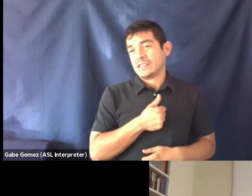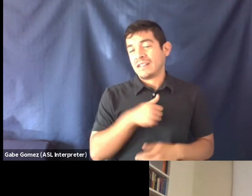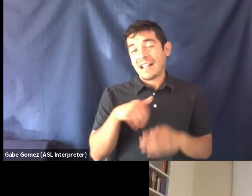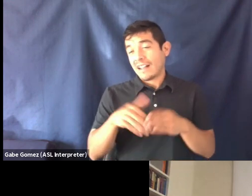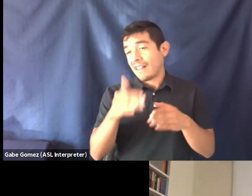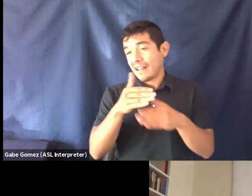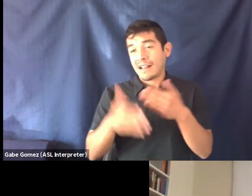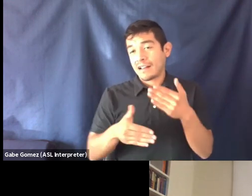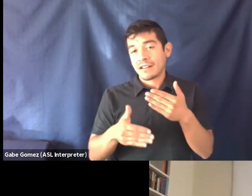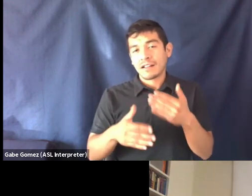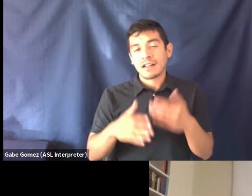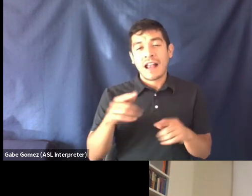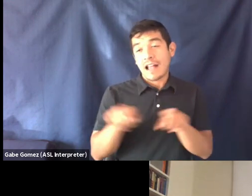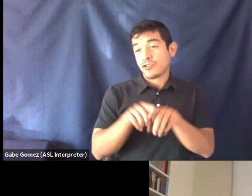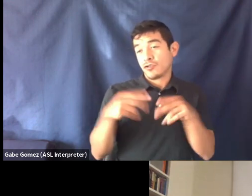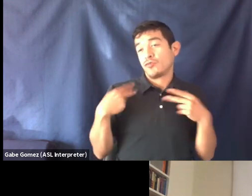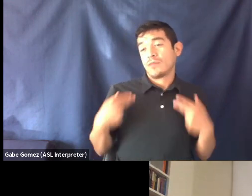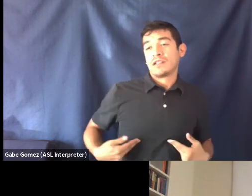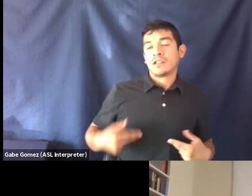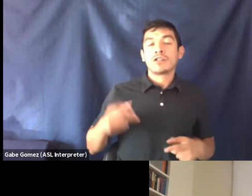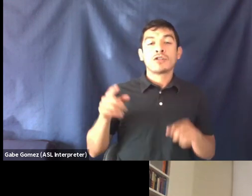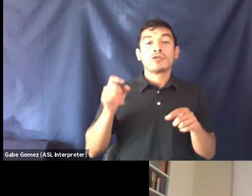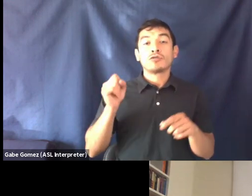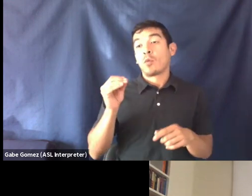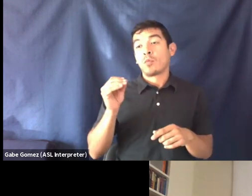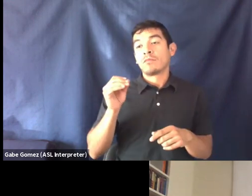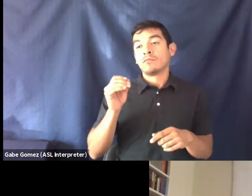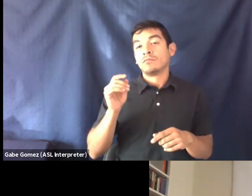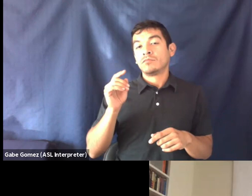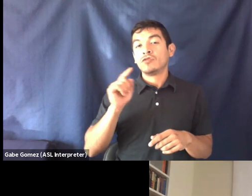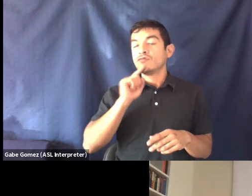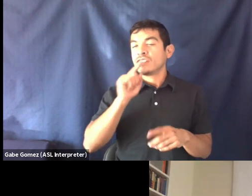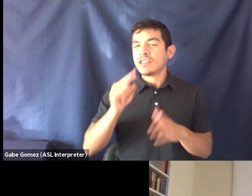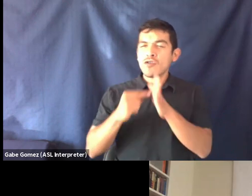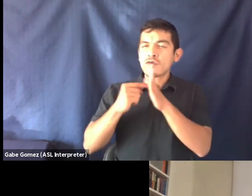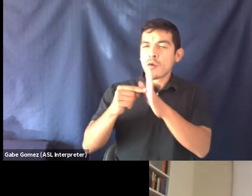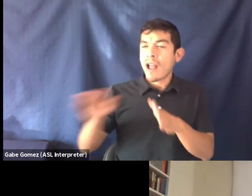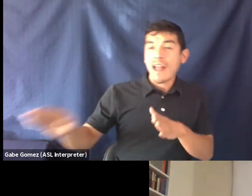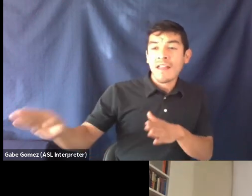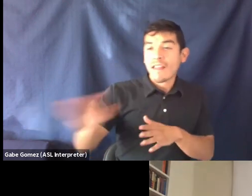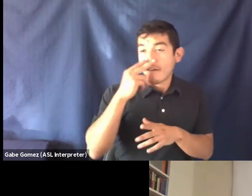And so embedding in their worldview and as a filmmaker, it was a challenge